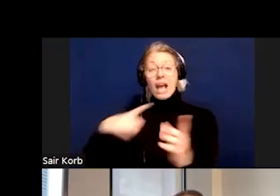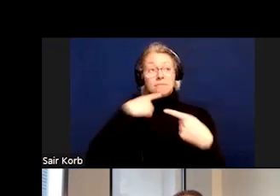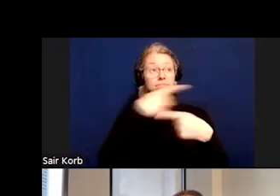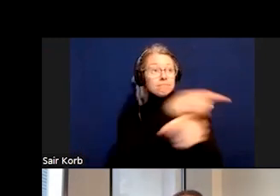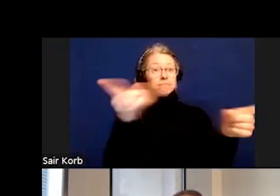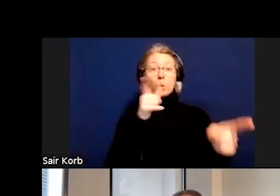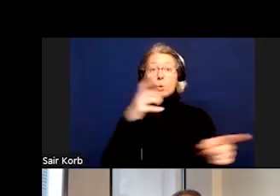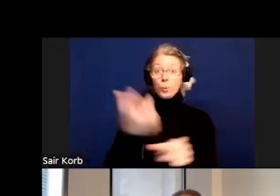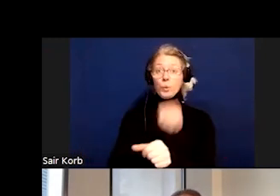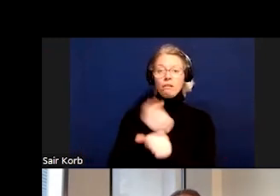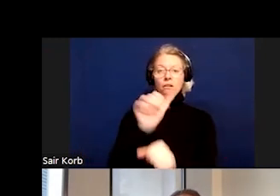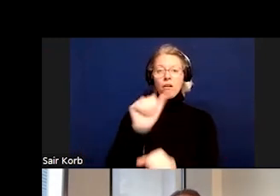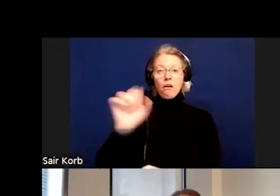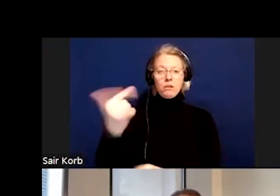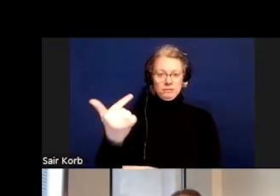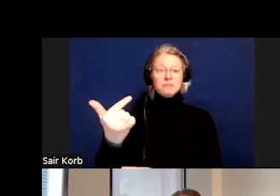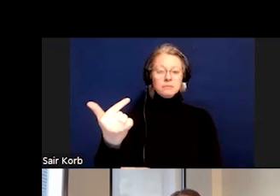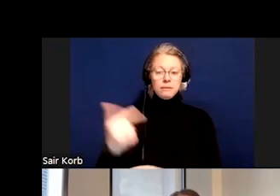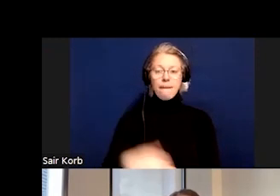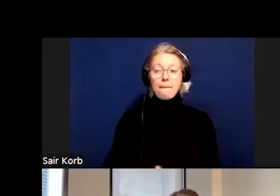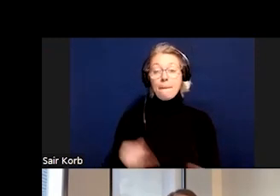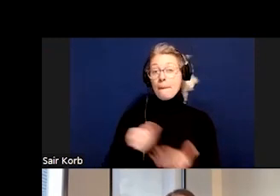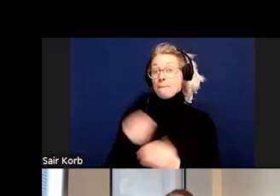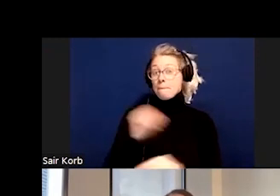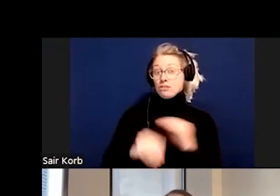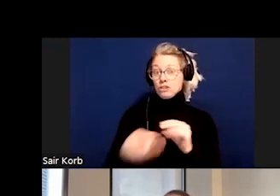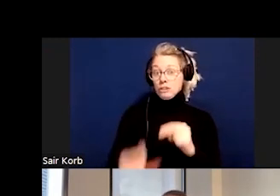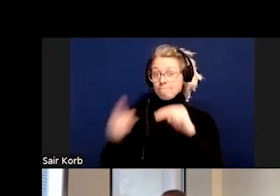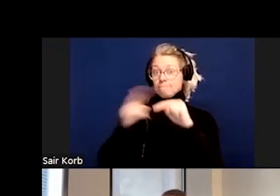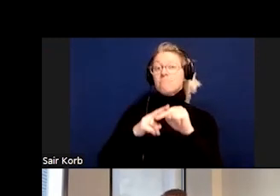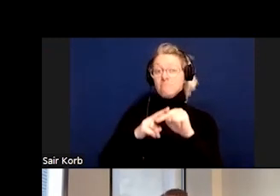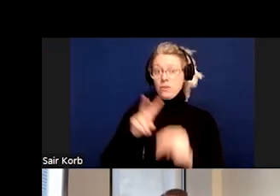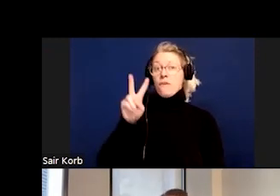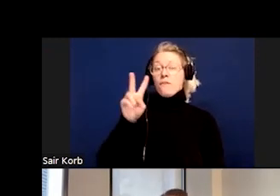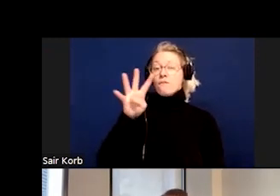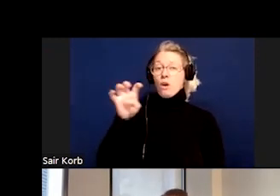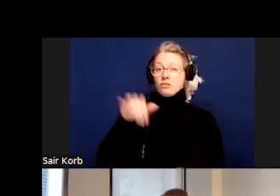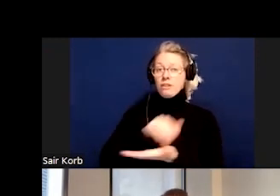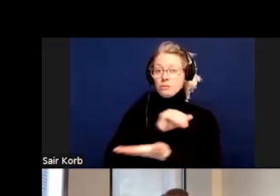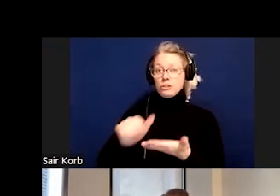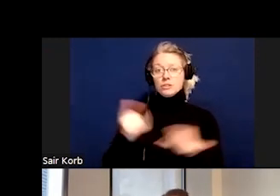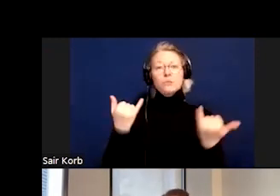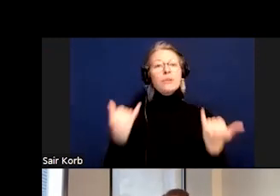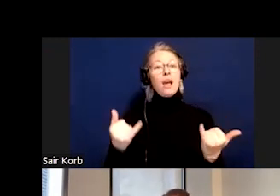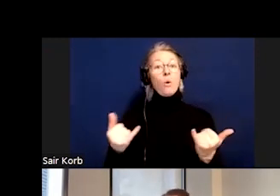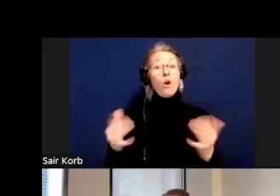for the program has increased by $400,000 to a total of $2 million in 2023. Individuals